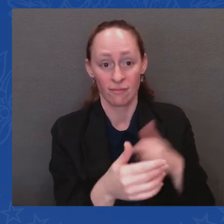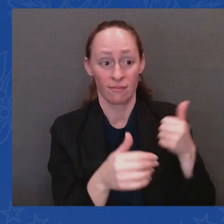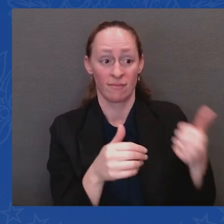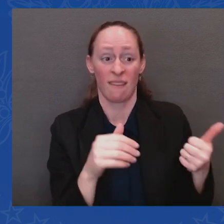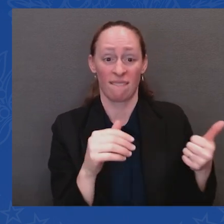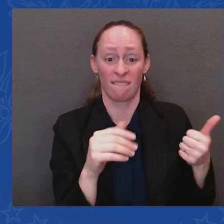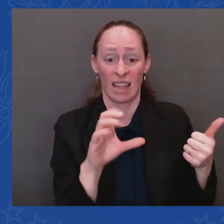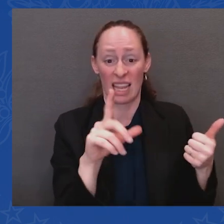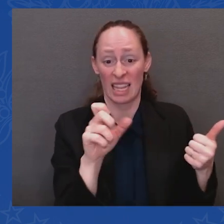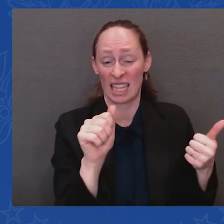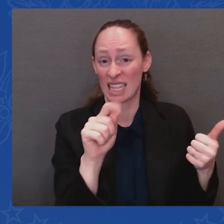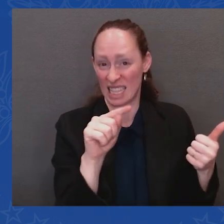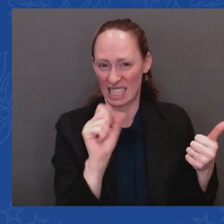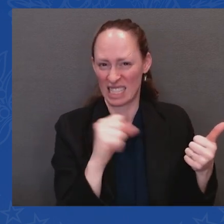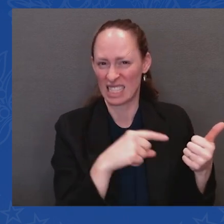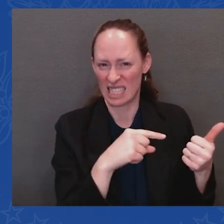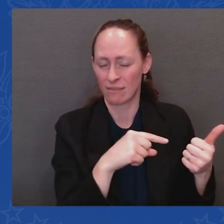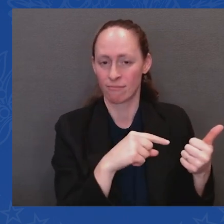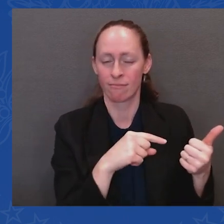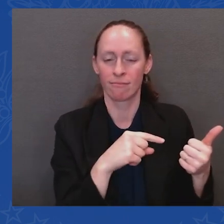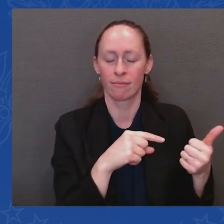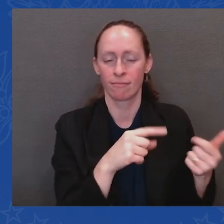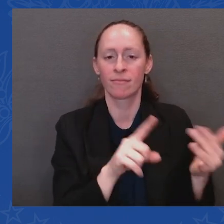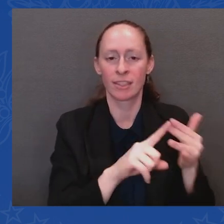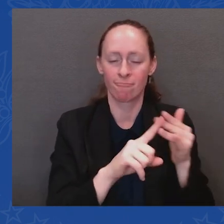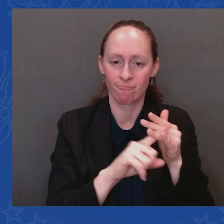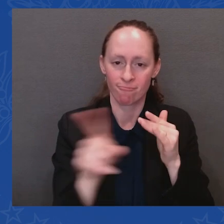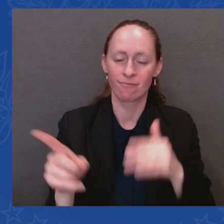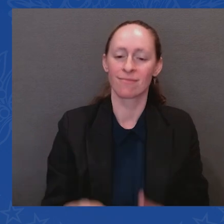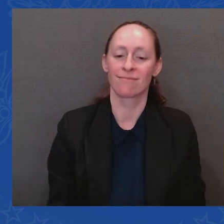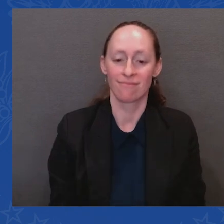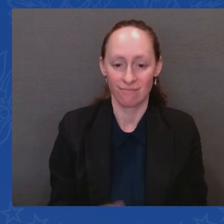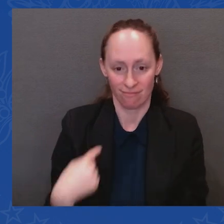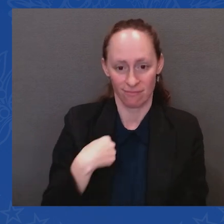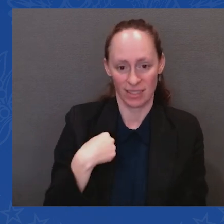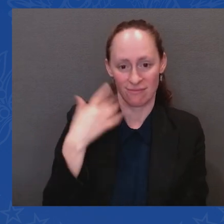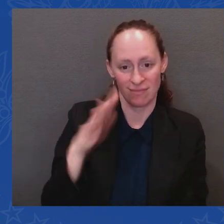I met Clete last week at a meeting in the Dubuque VA clinic.